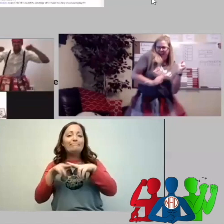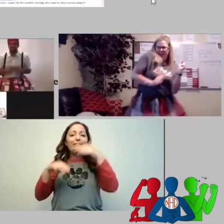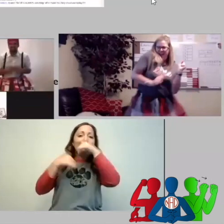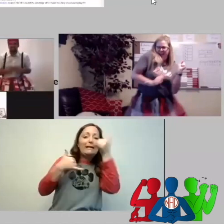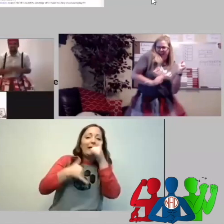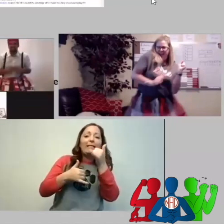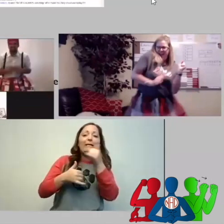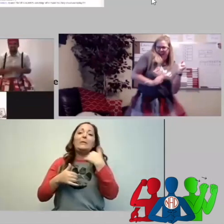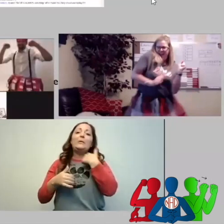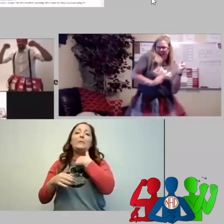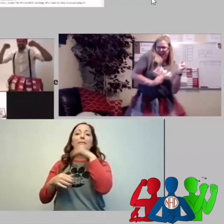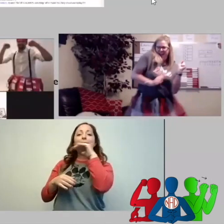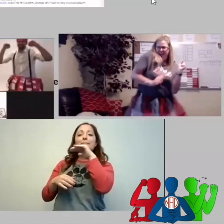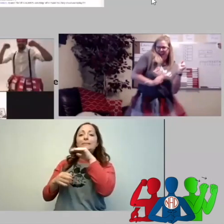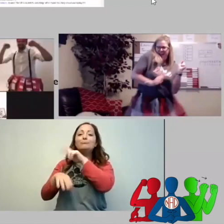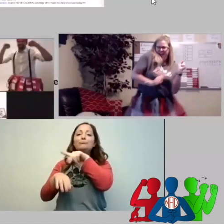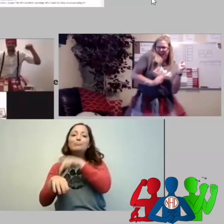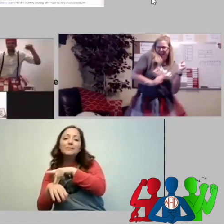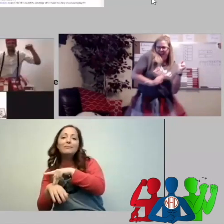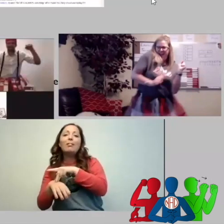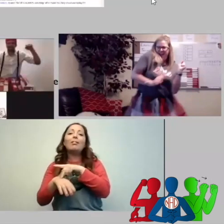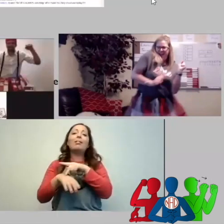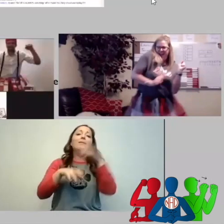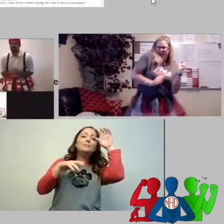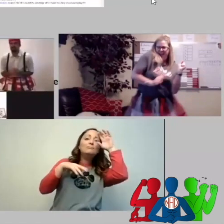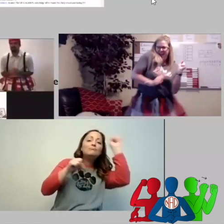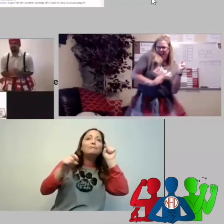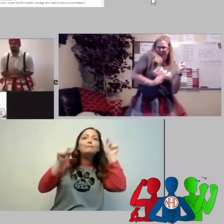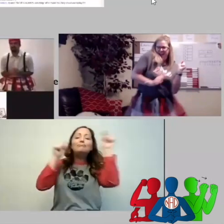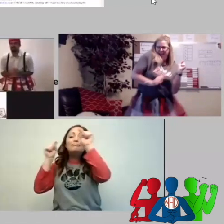Some teachers really play it up and goof around